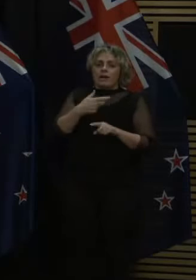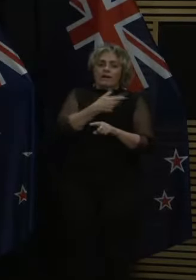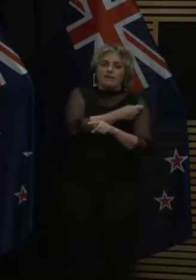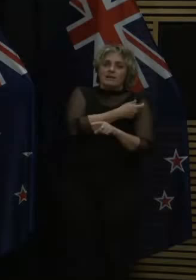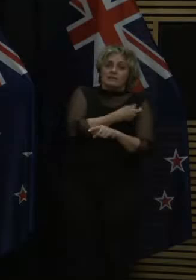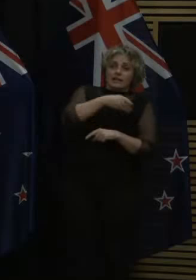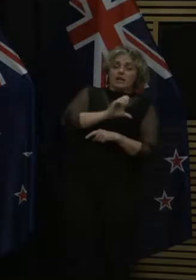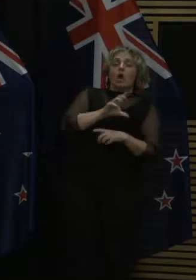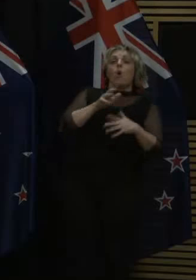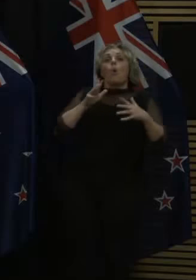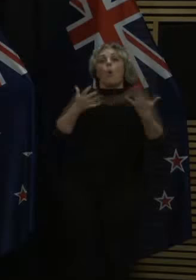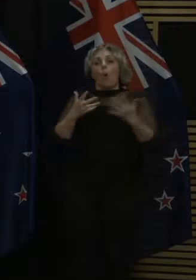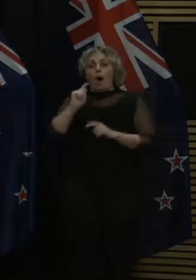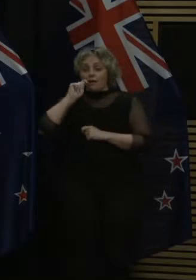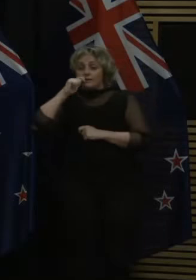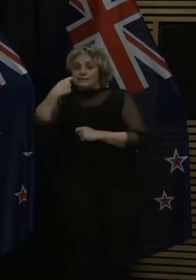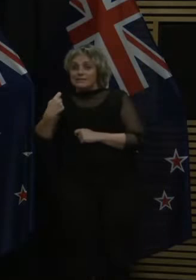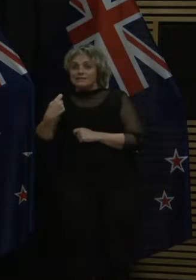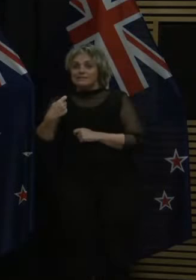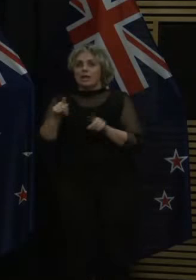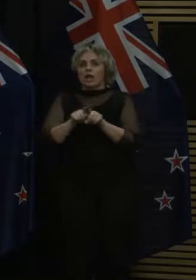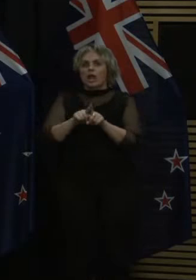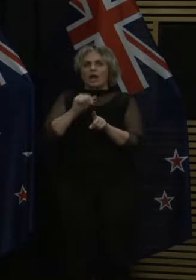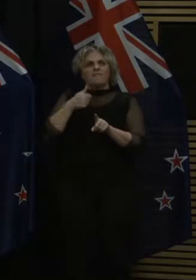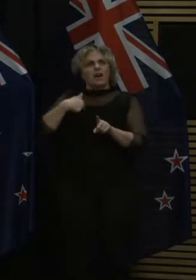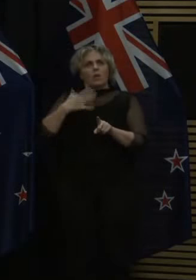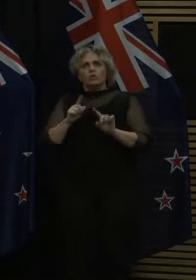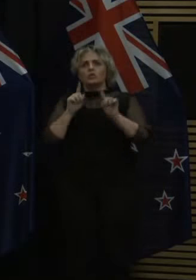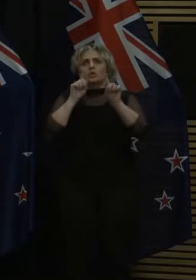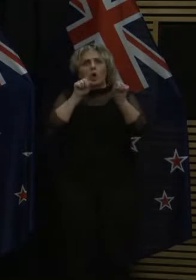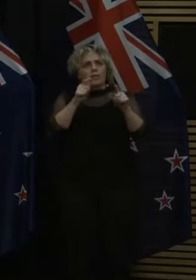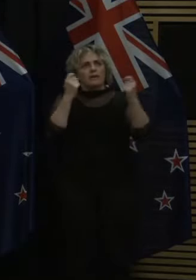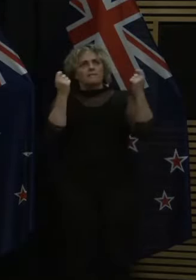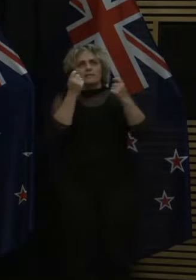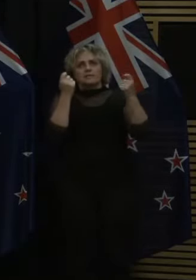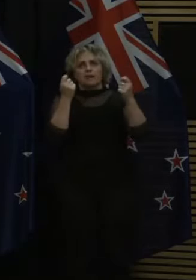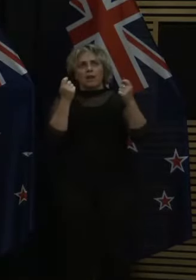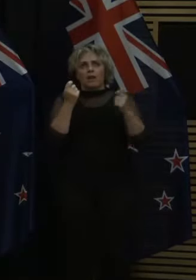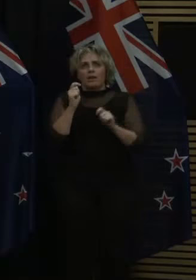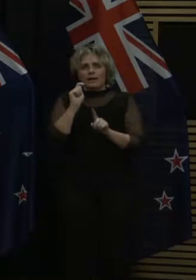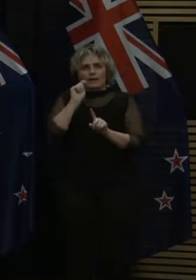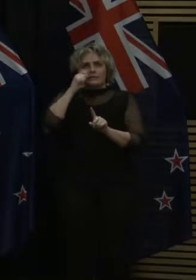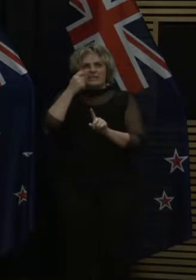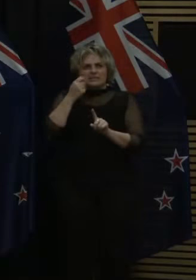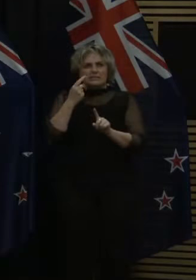framework but I note that some countries that have previously